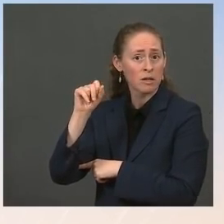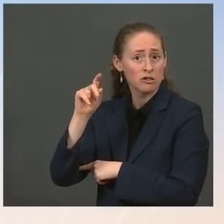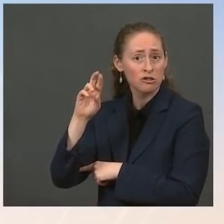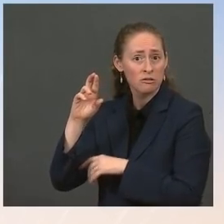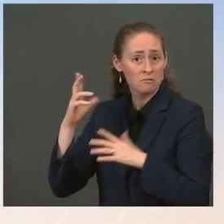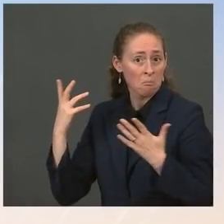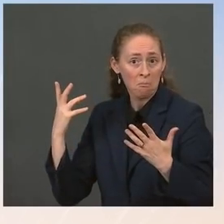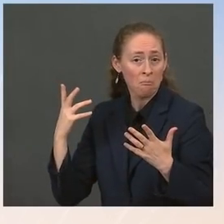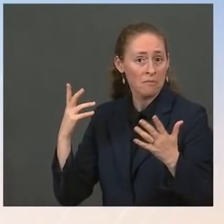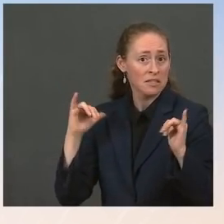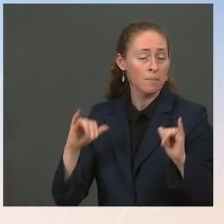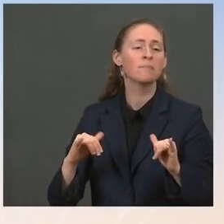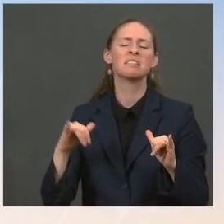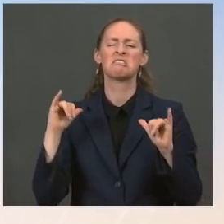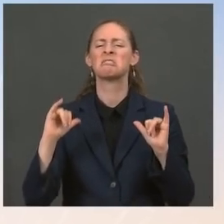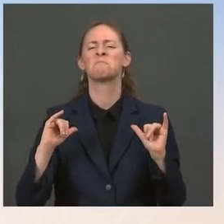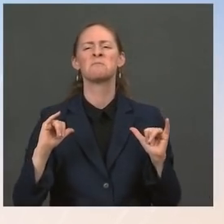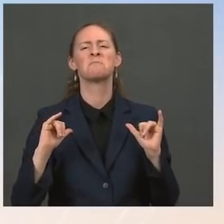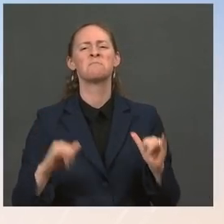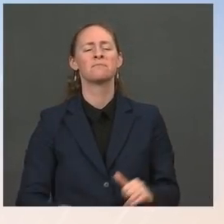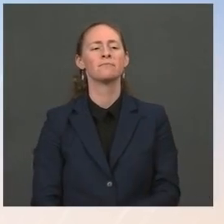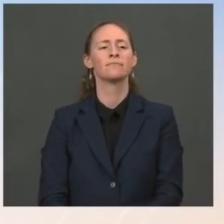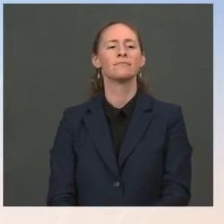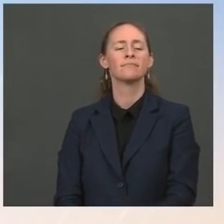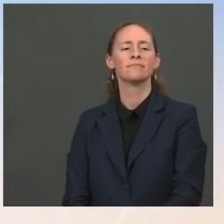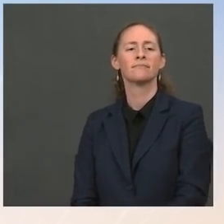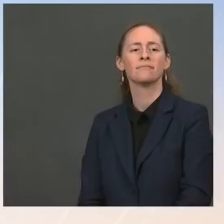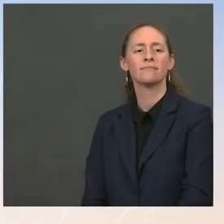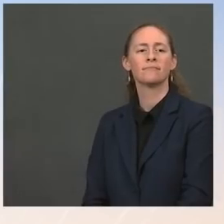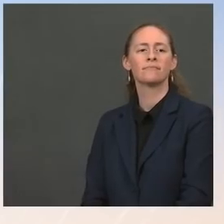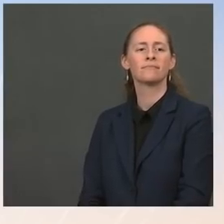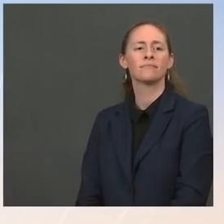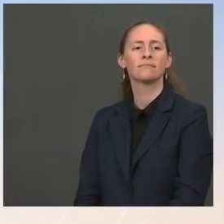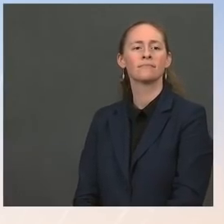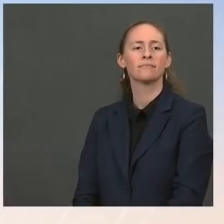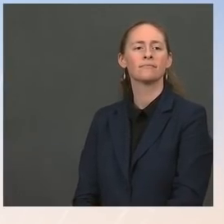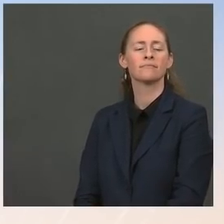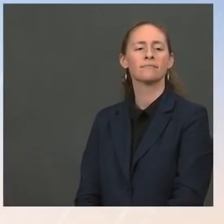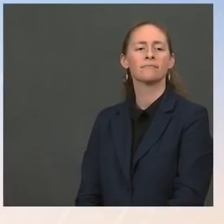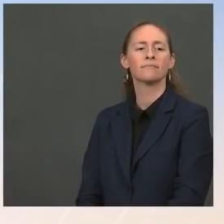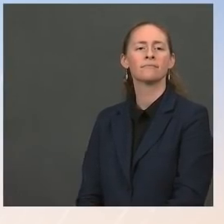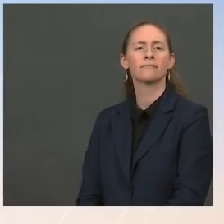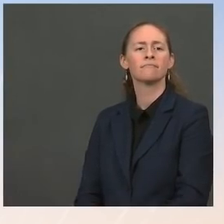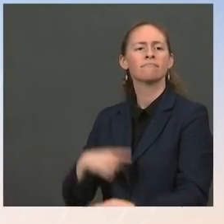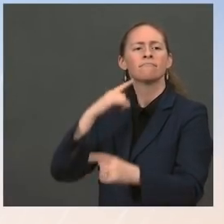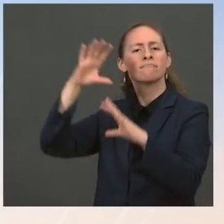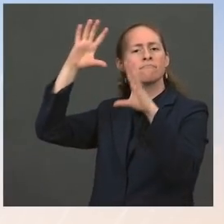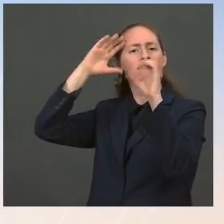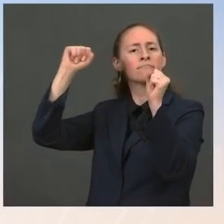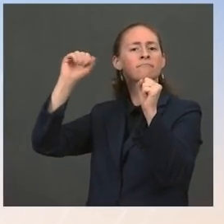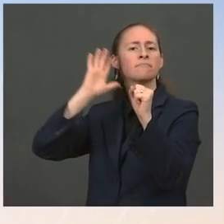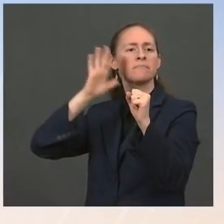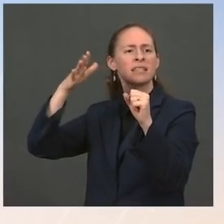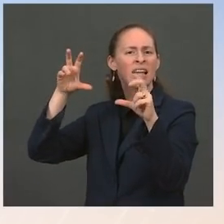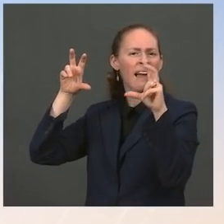The Press: Thanks, Jen. The administration reportedly will invest $1 billion into making rapid-testing COVID kits available.